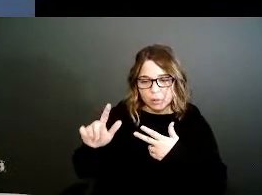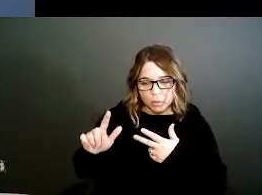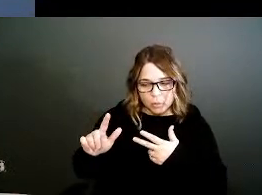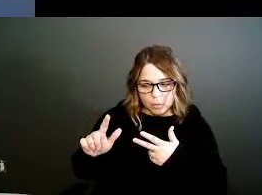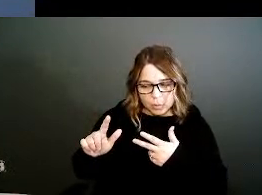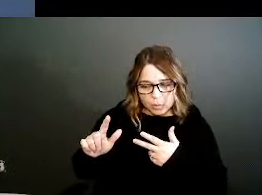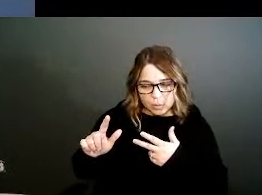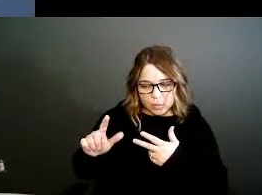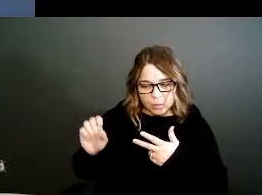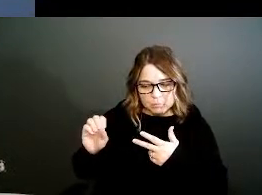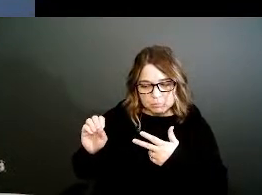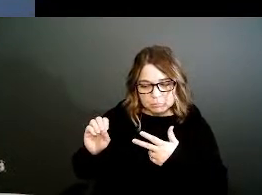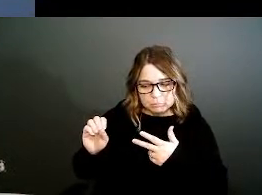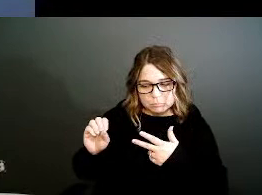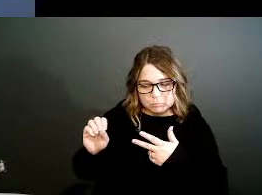JENNA OR MIKE WILLING -- JENNA OR MICHAEL.